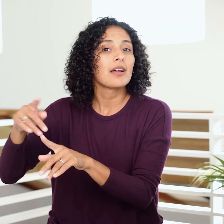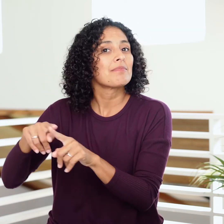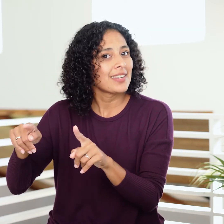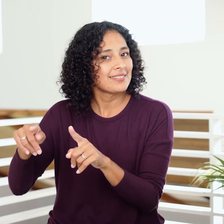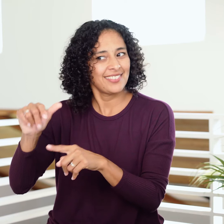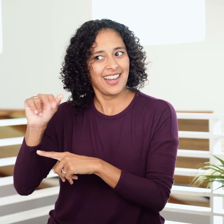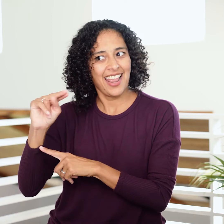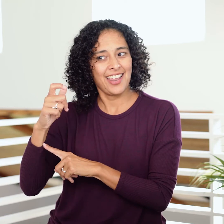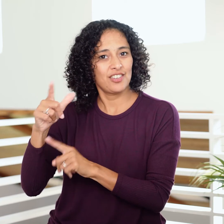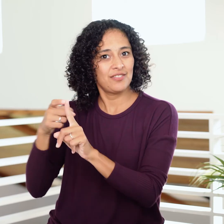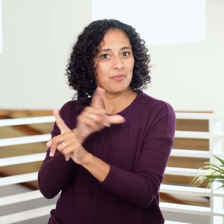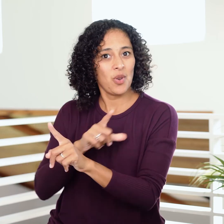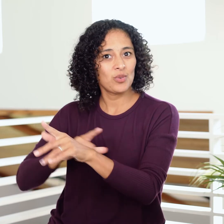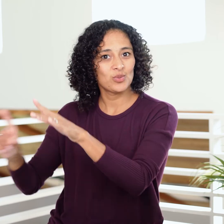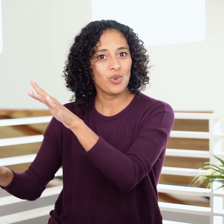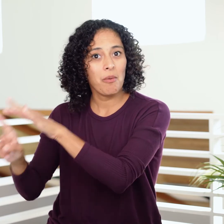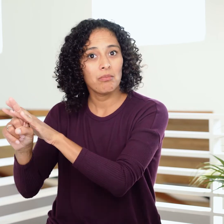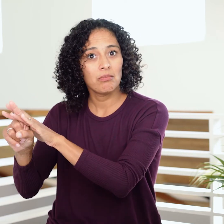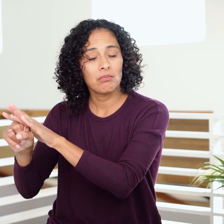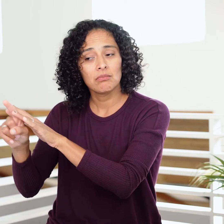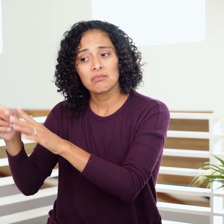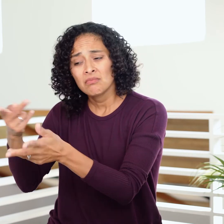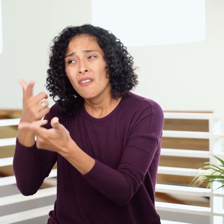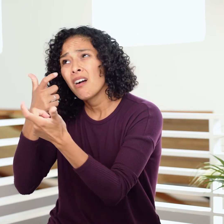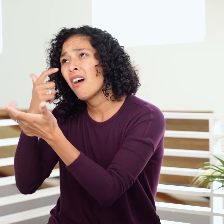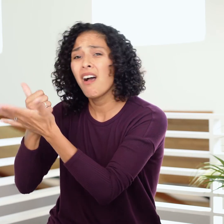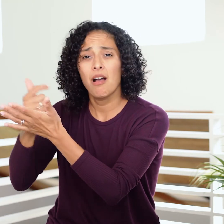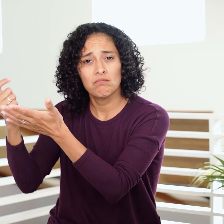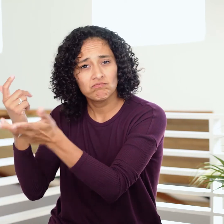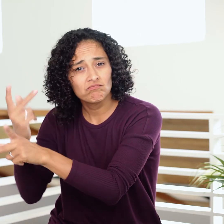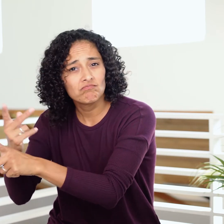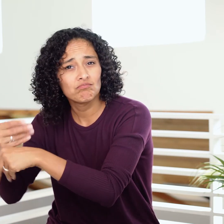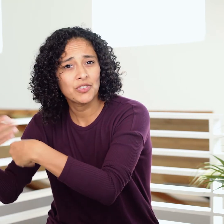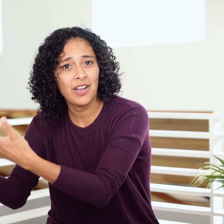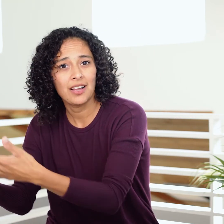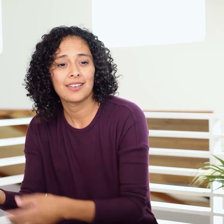but the Angel of the Lord shows up, listens to their cries, and provides for them.